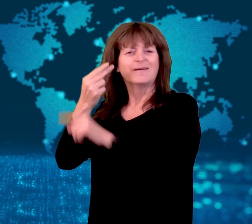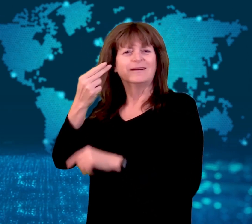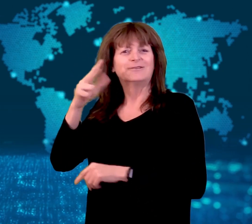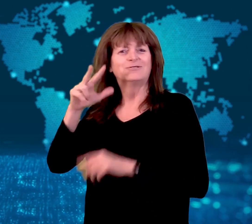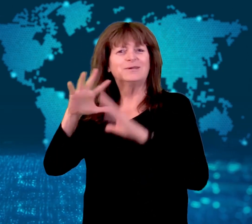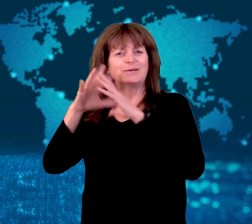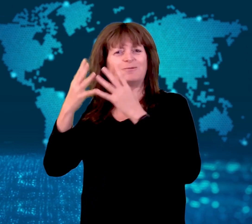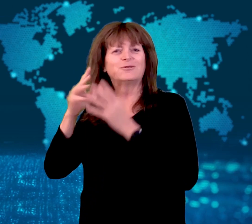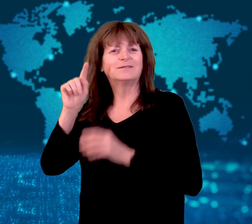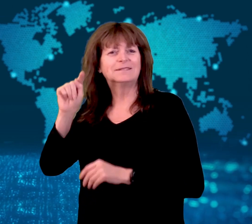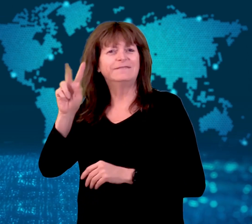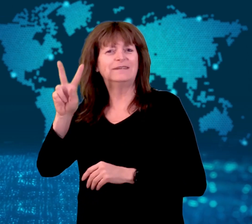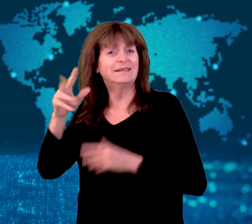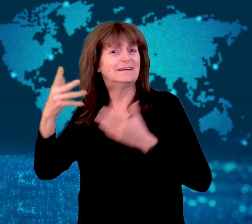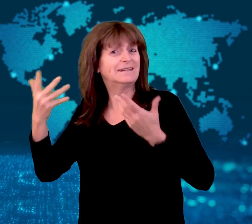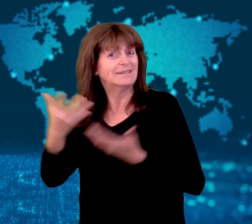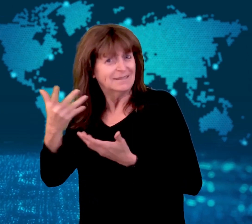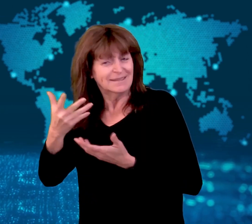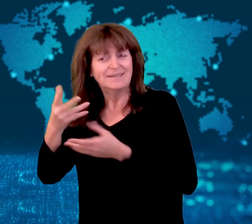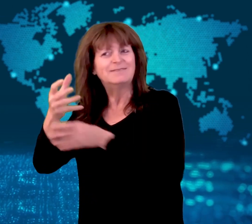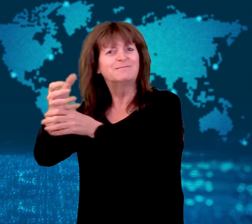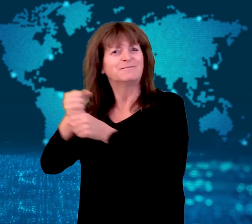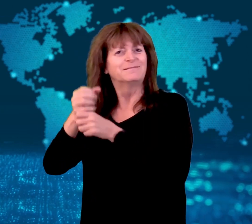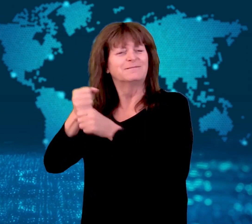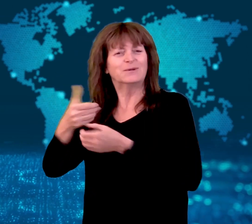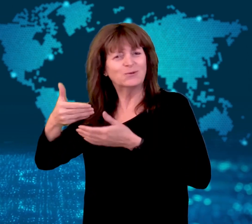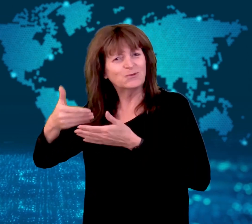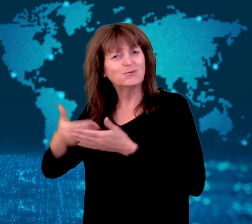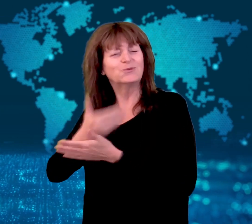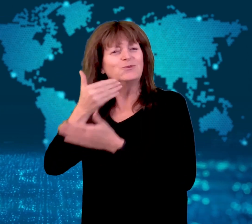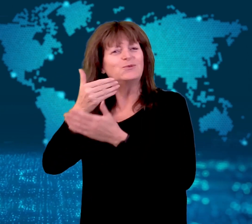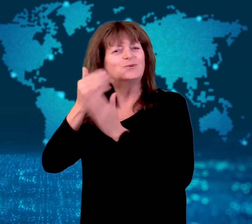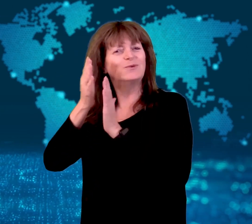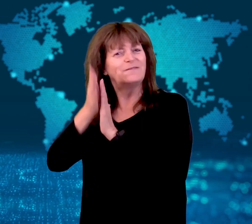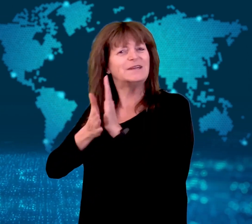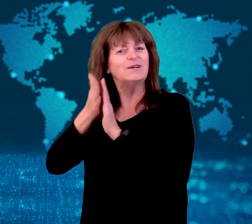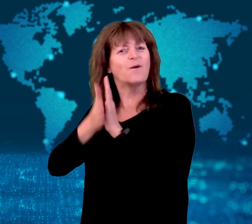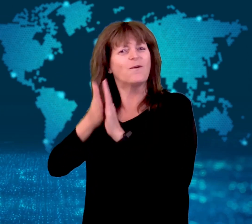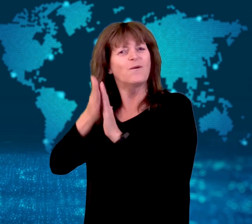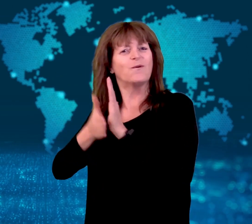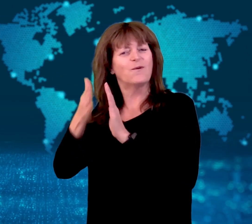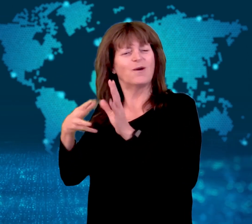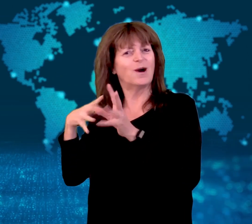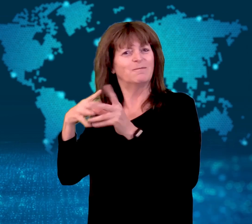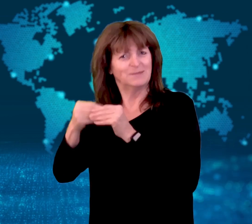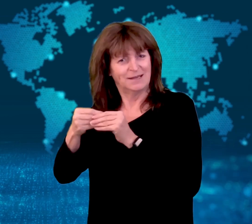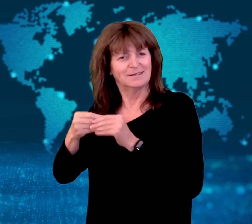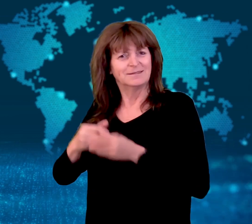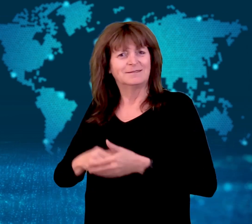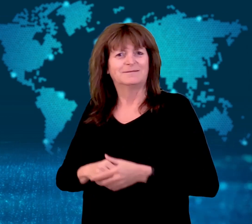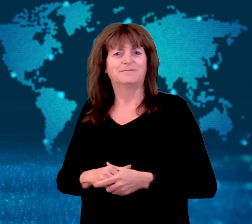and follow H3 World TV to get new video updates!